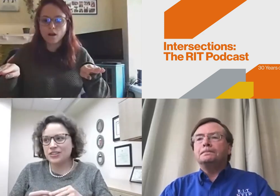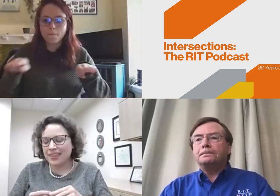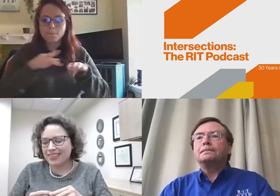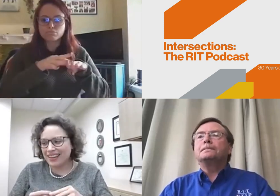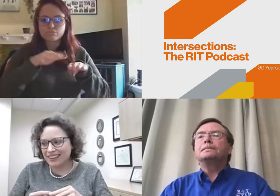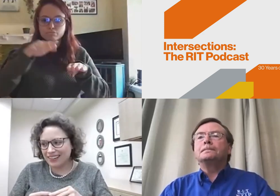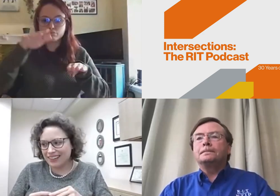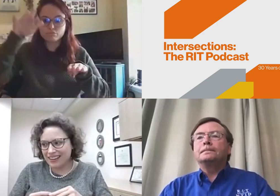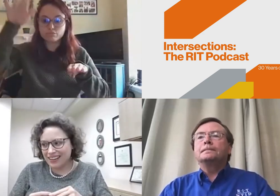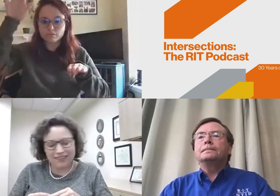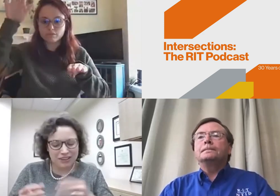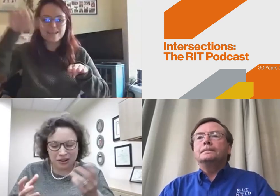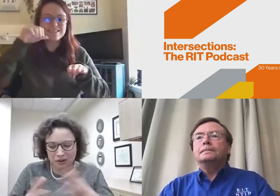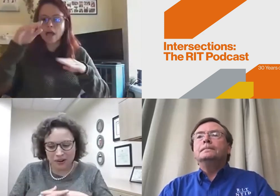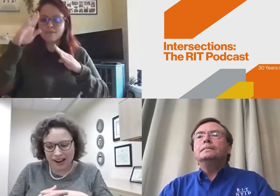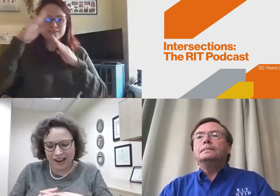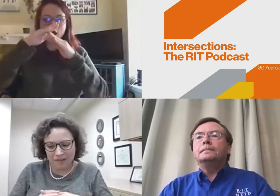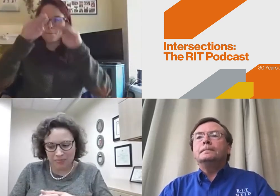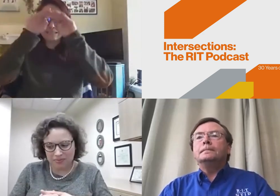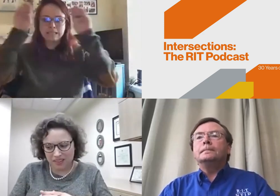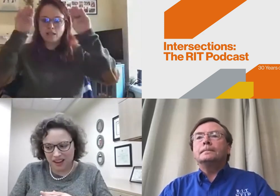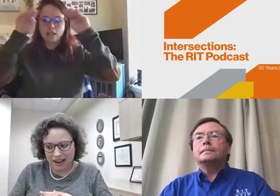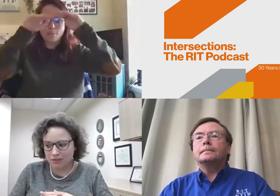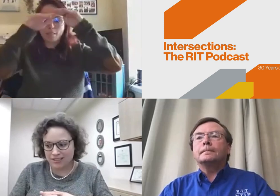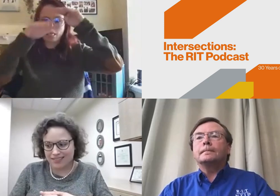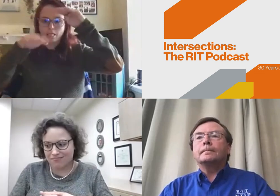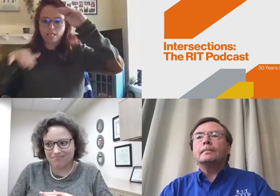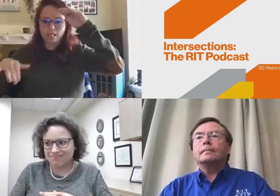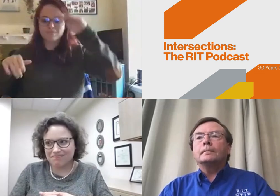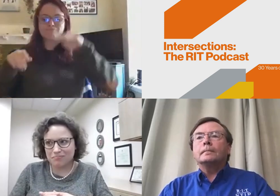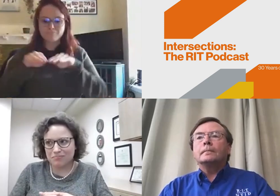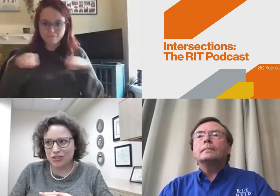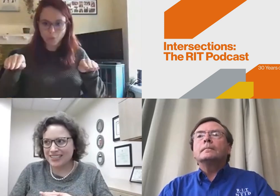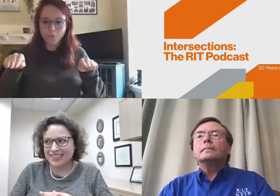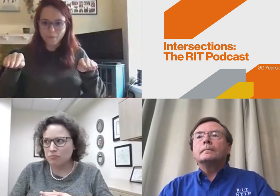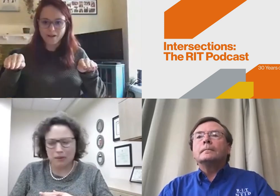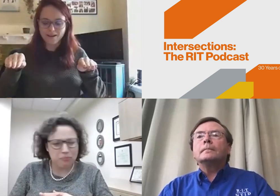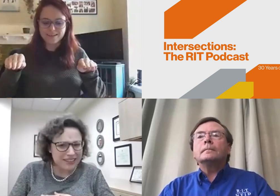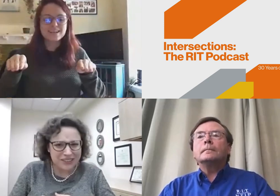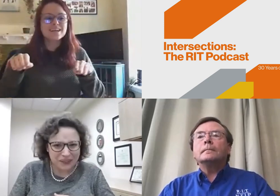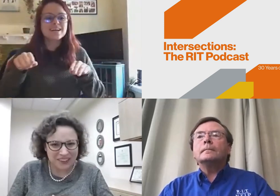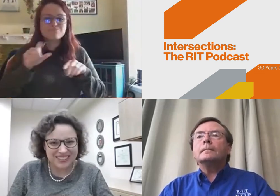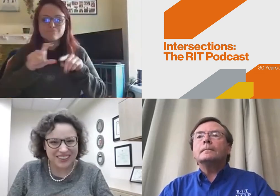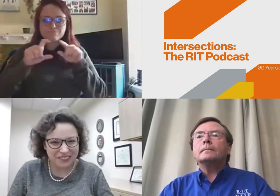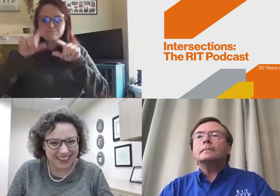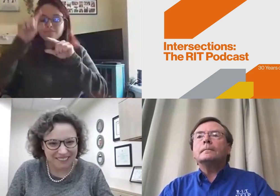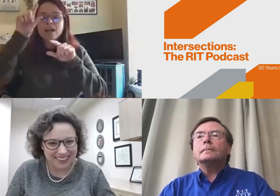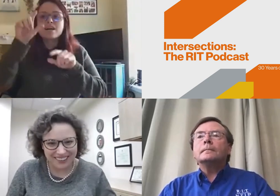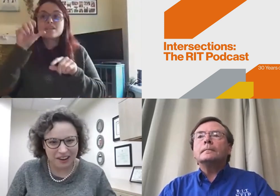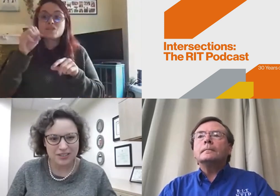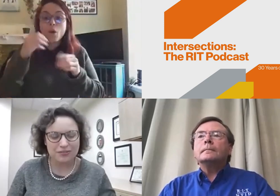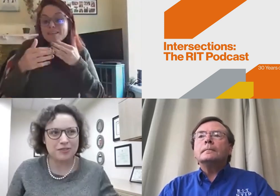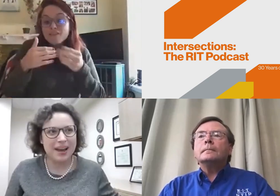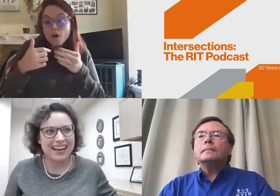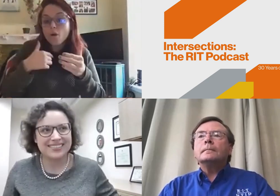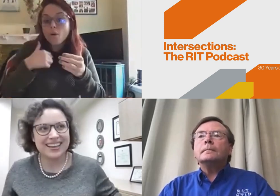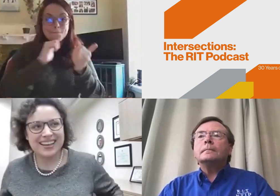And so, I think even though I was just in preschool or so when the law was first passed,